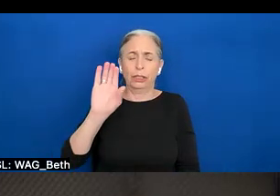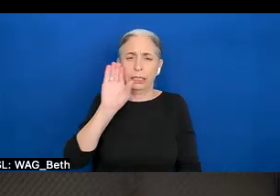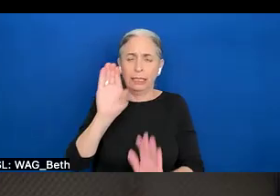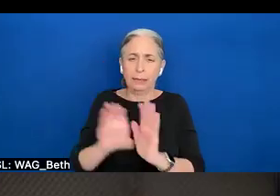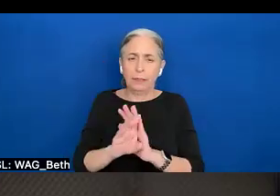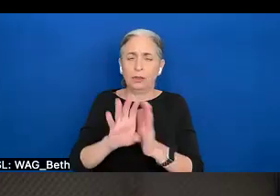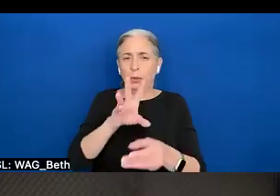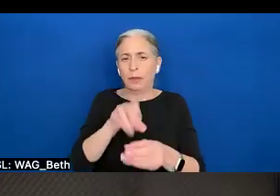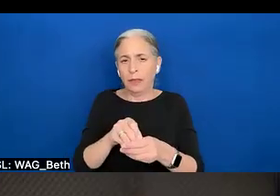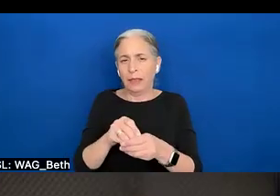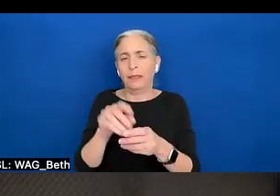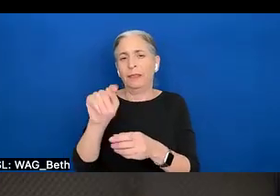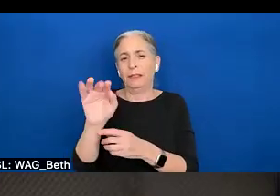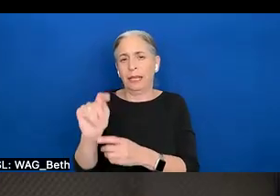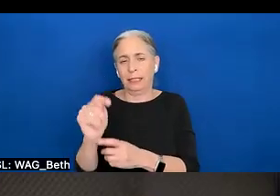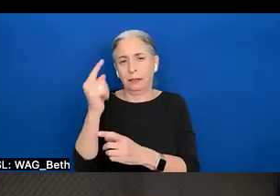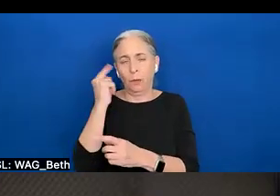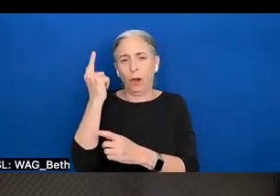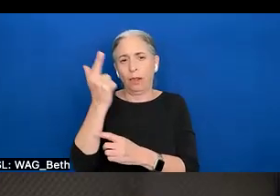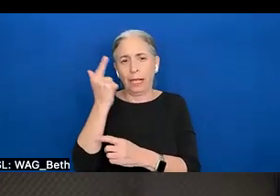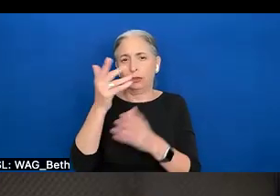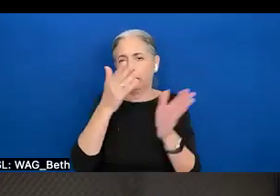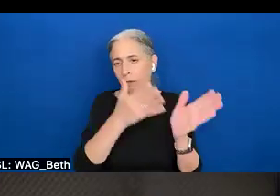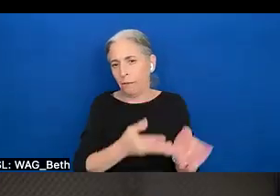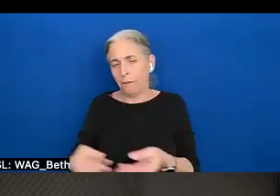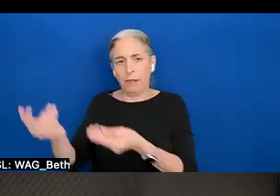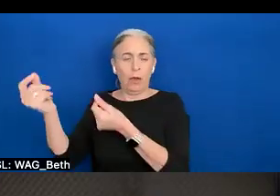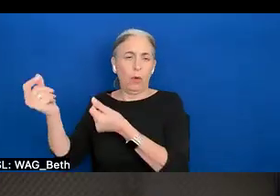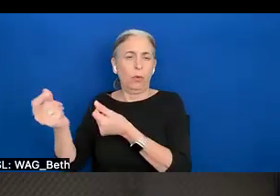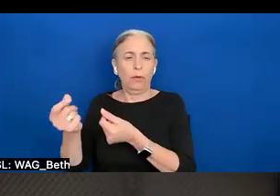graphics to text when needed for a logical reading flow.